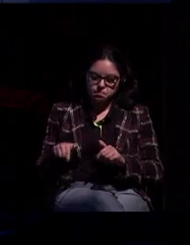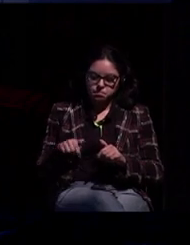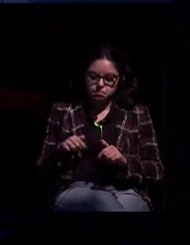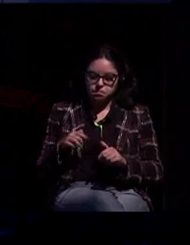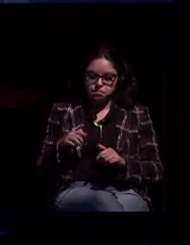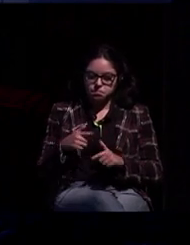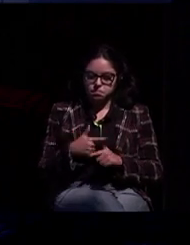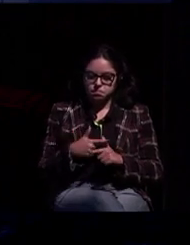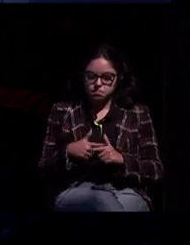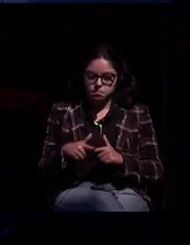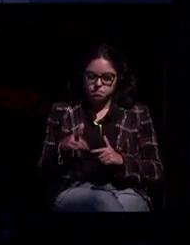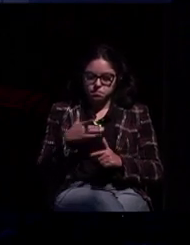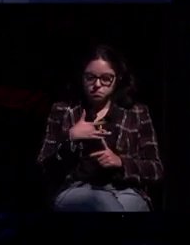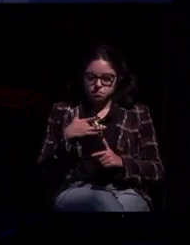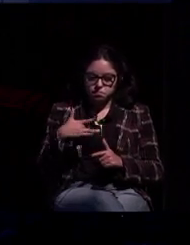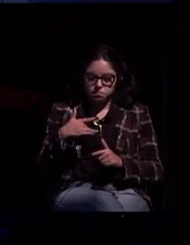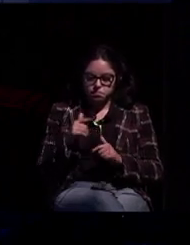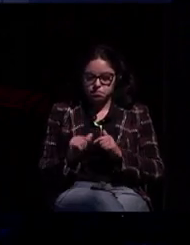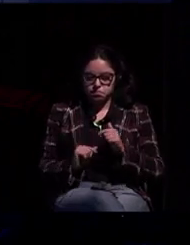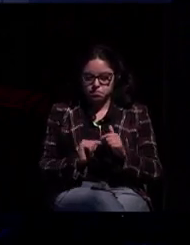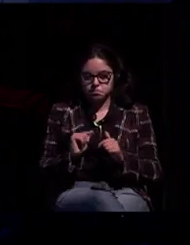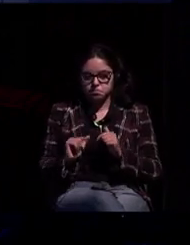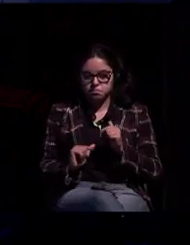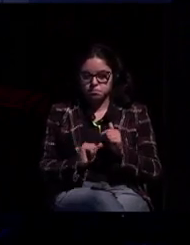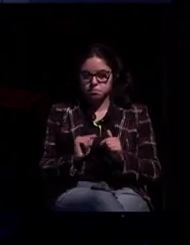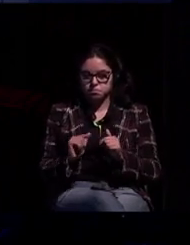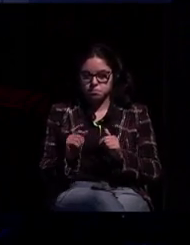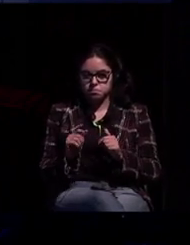about stress and not being able to conciliate